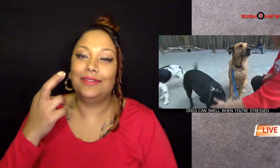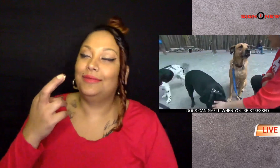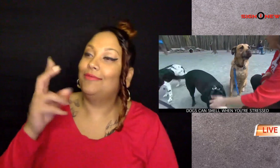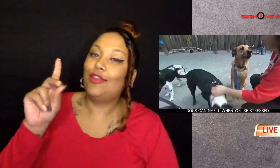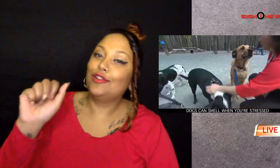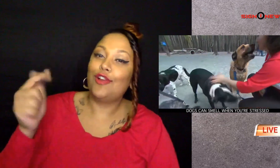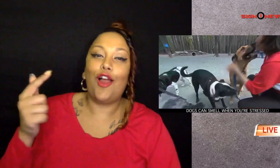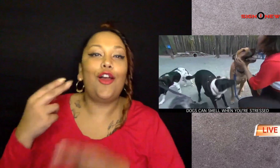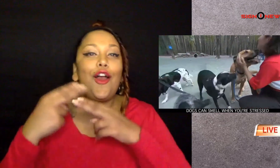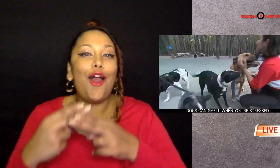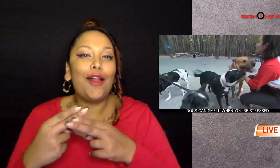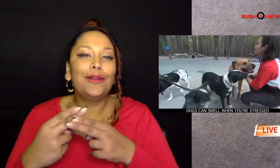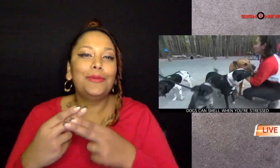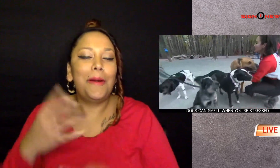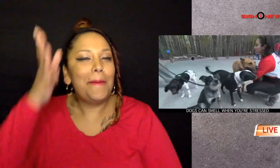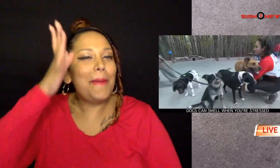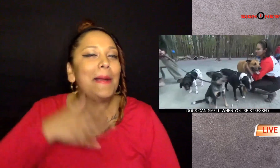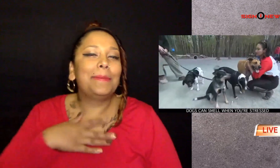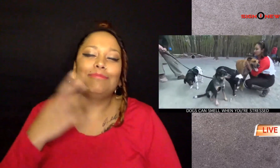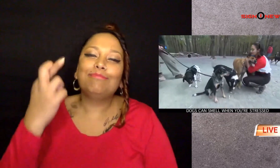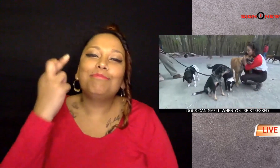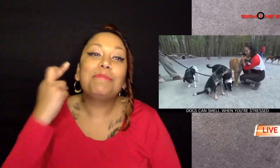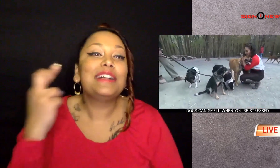there is a reason dogs are called man's best friend